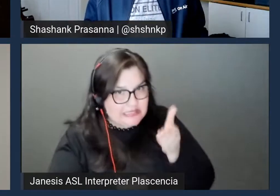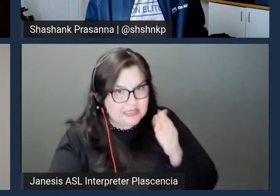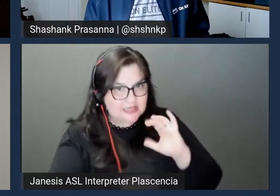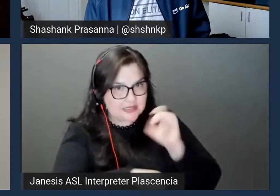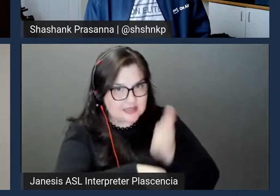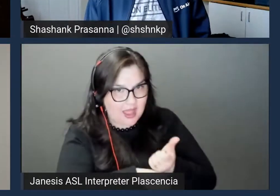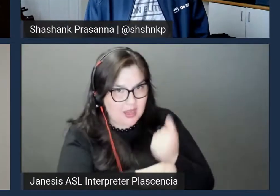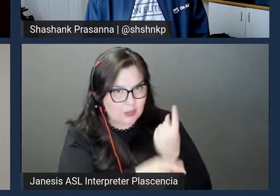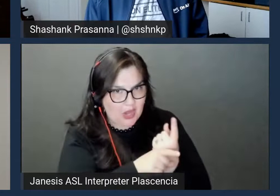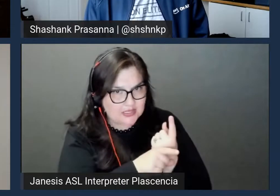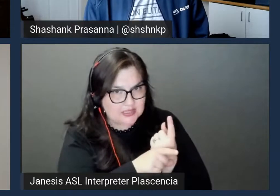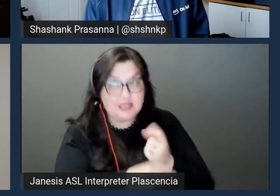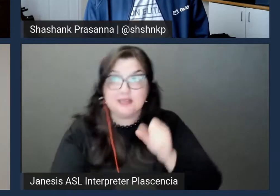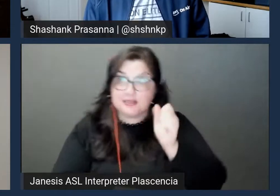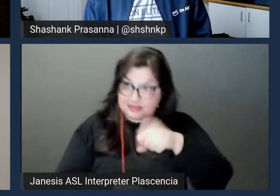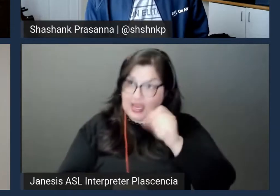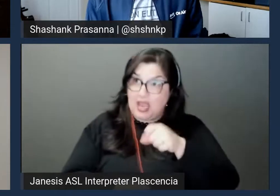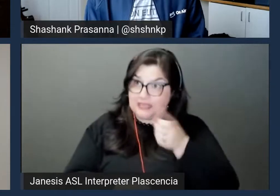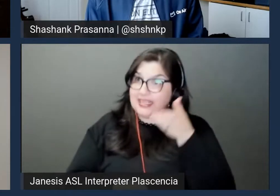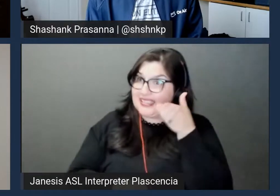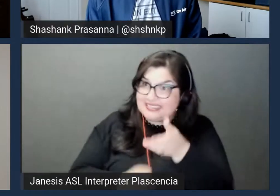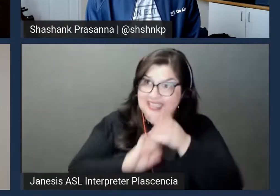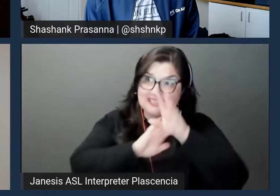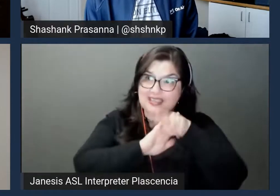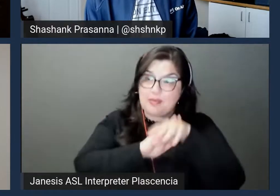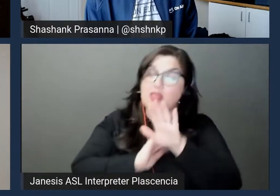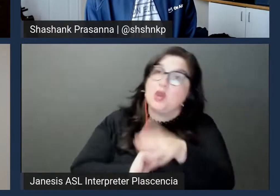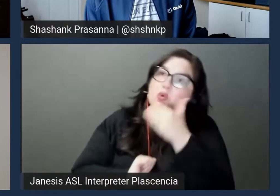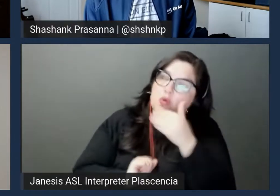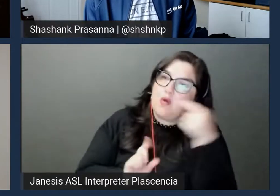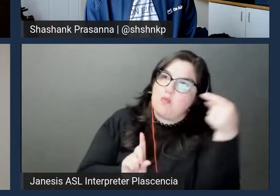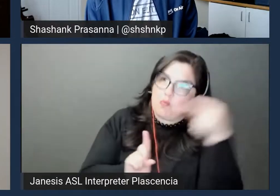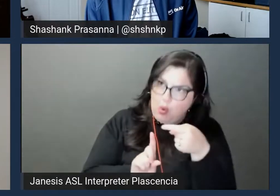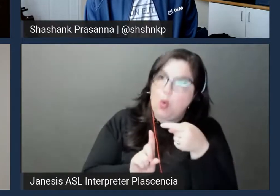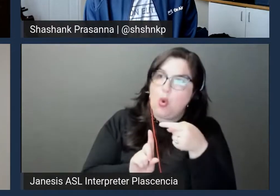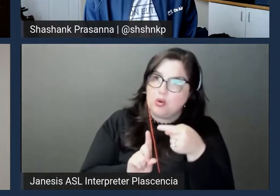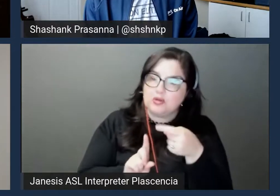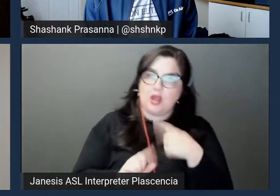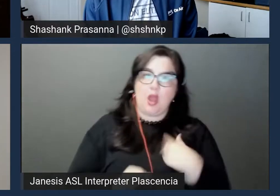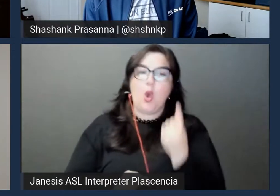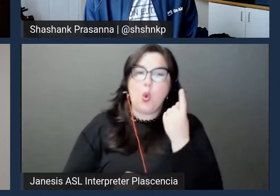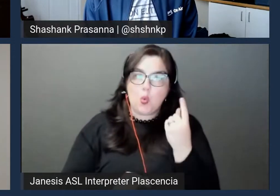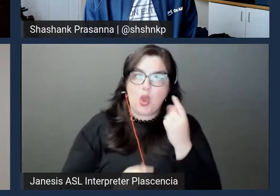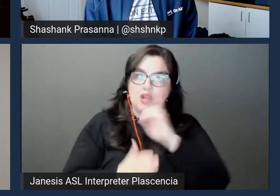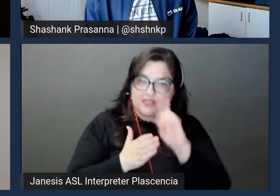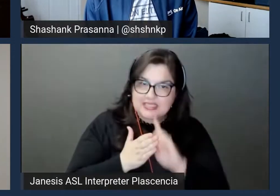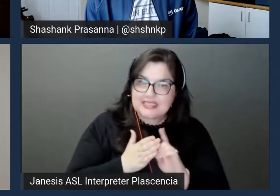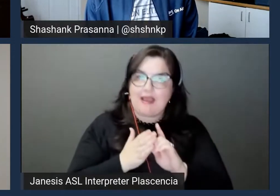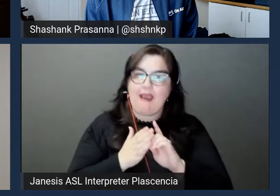These are existing cameras, and actually that's a great point. One of our design principles with AWS Panorama